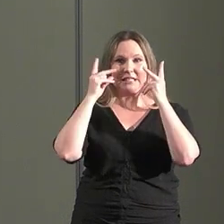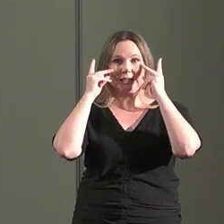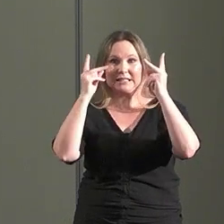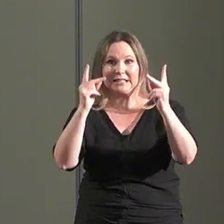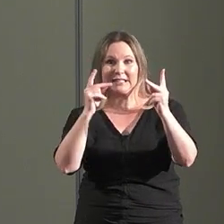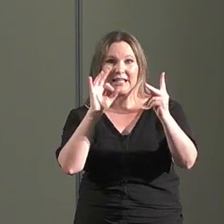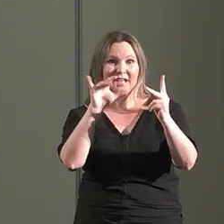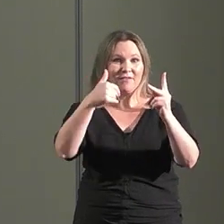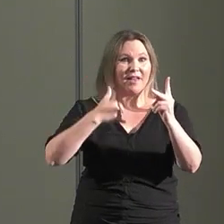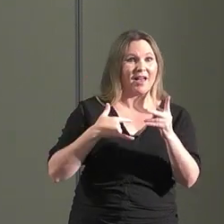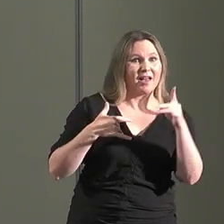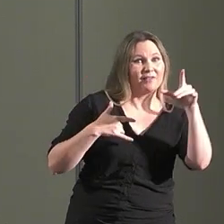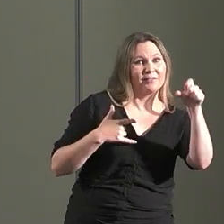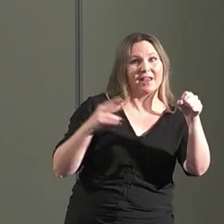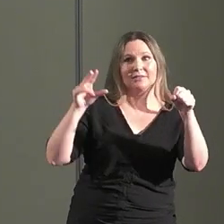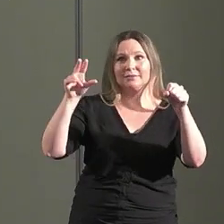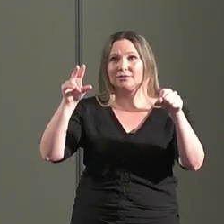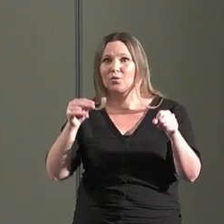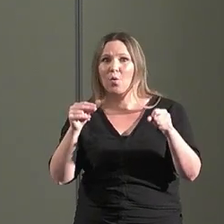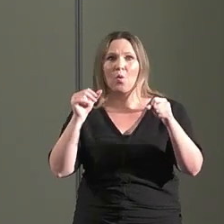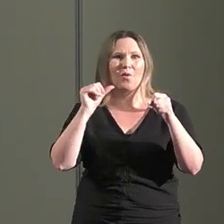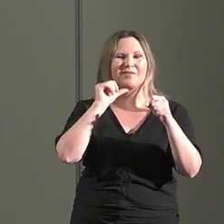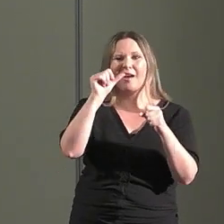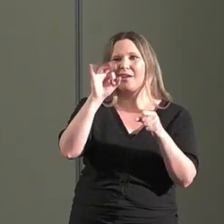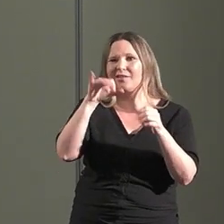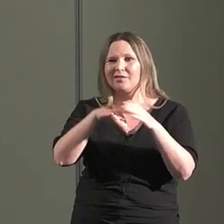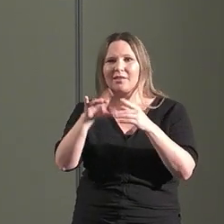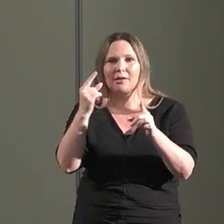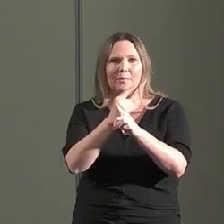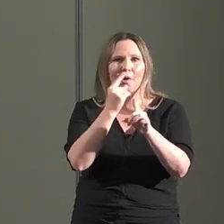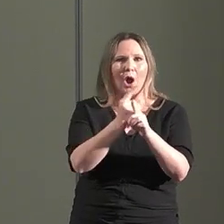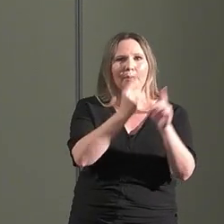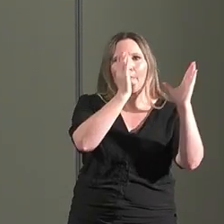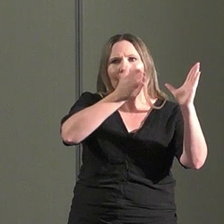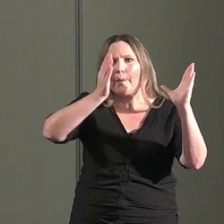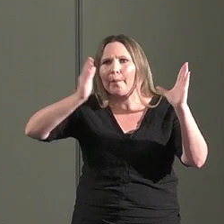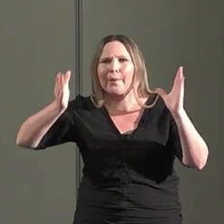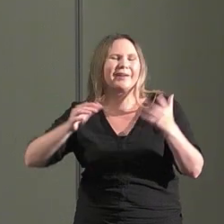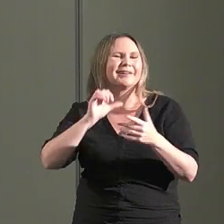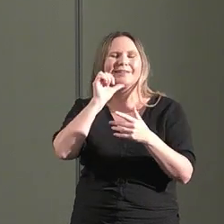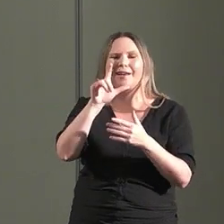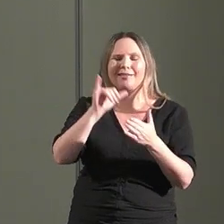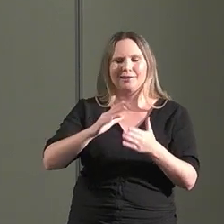My heading tag not that they are in the proper order not that sophisticated.